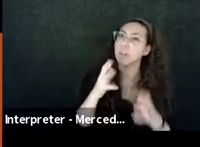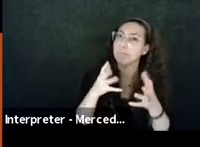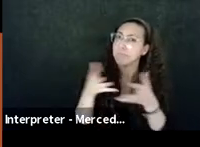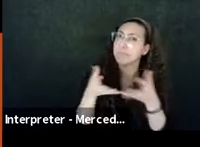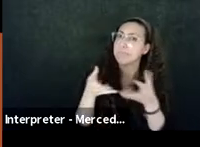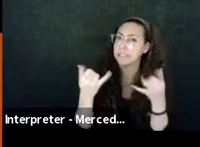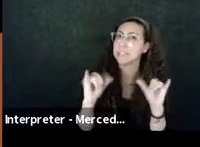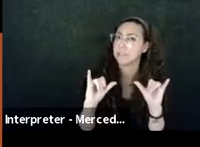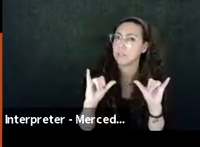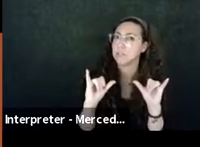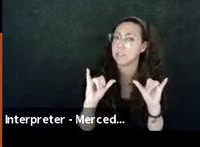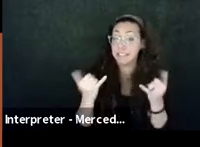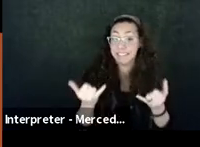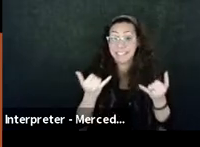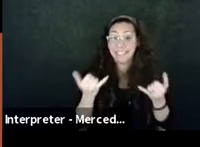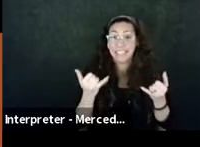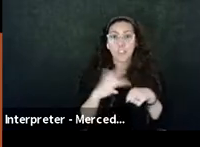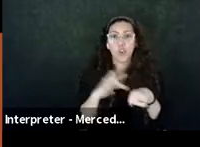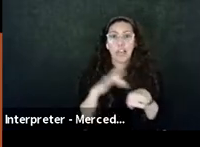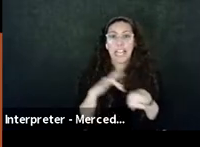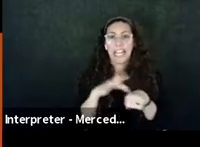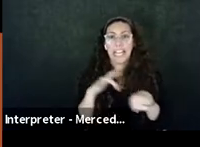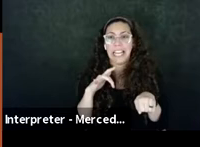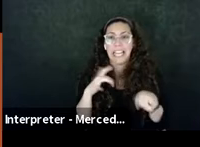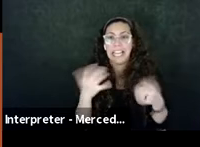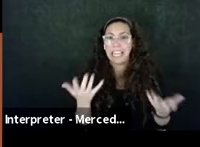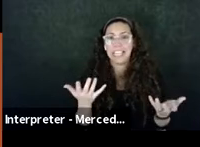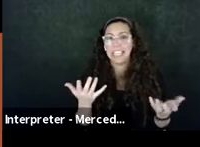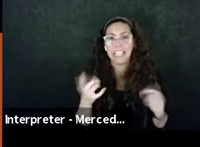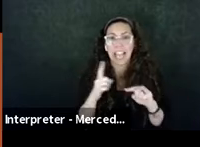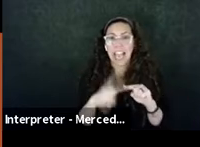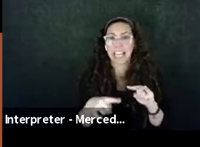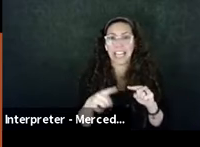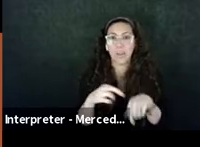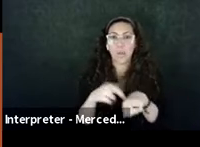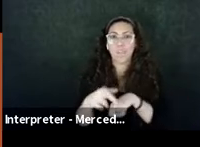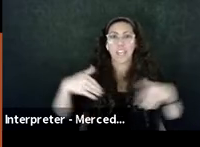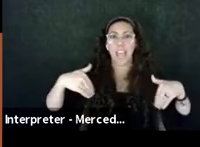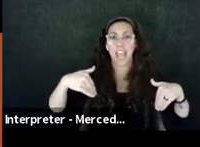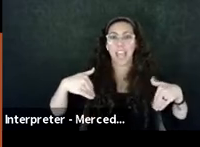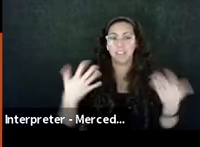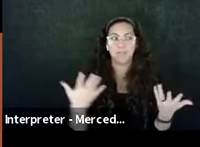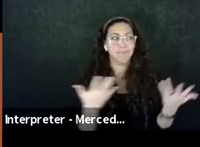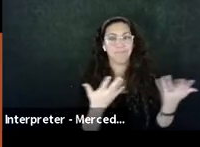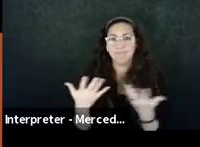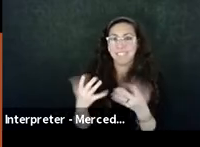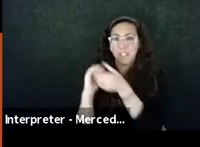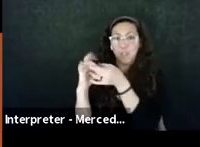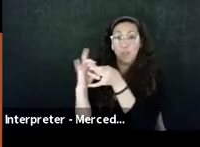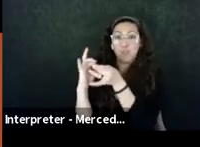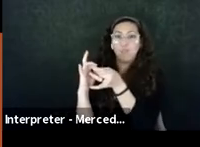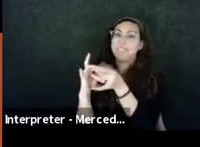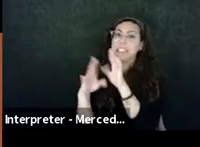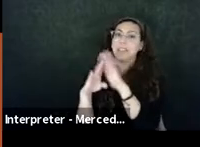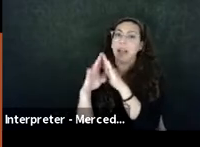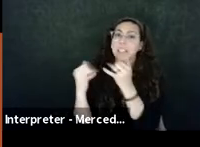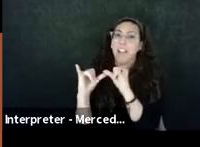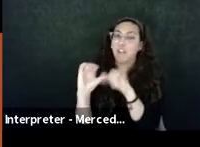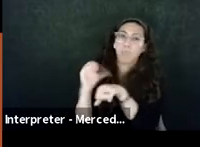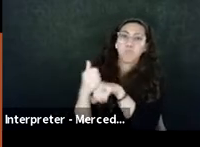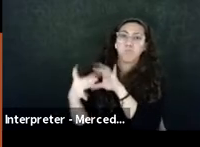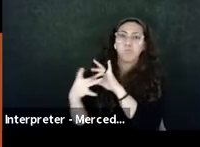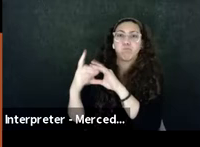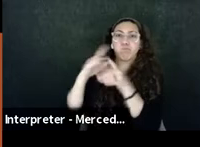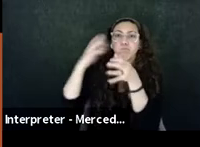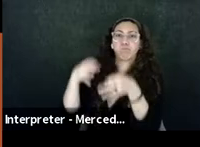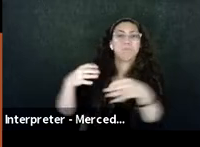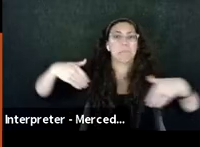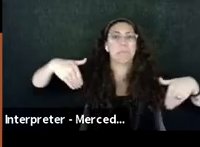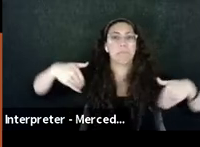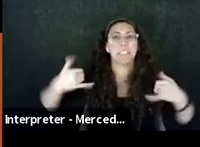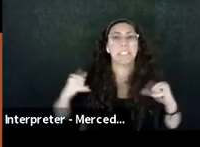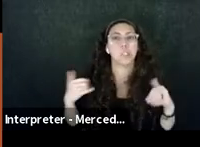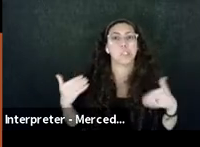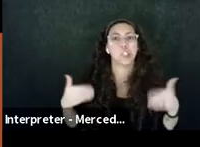Natalie Chavez: At this point it's so early. I can't really take on the referrals yet just because these partnerships are just being developed. And so that was going to be a question. I was actually going to ask of you all as a group.